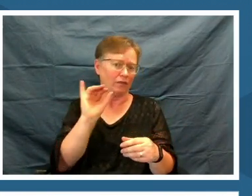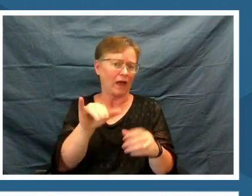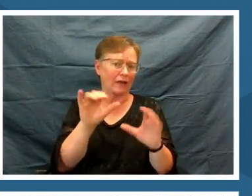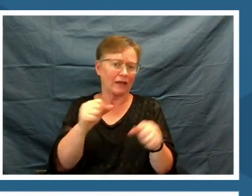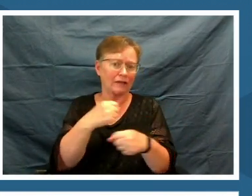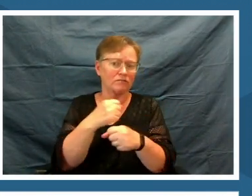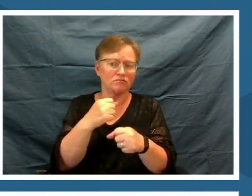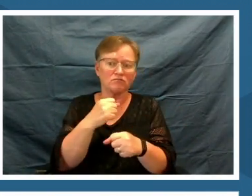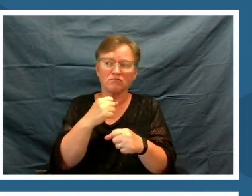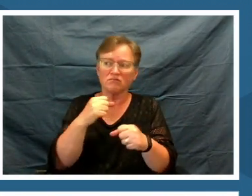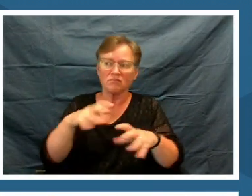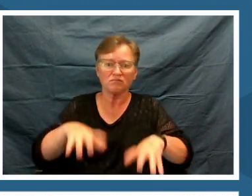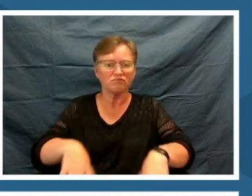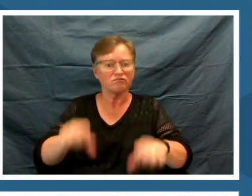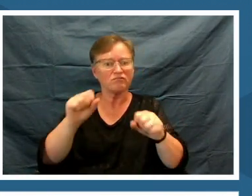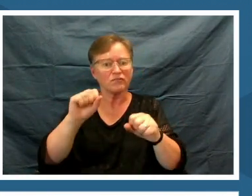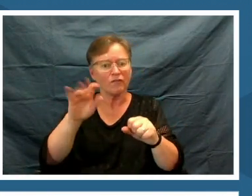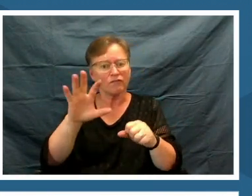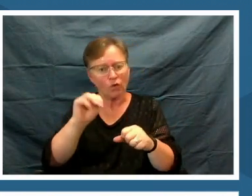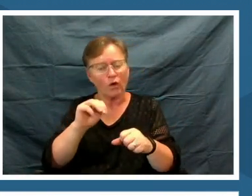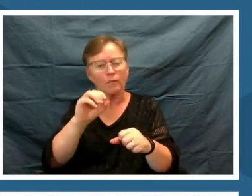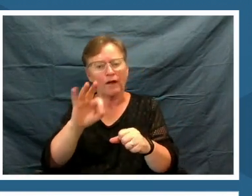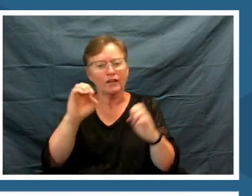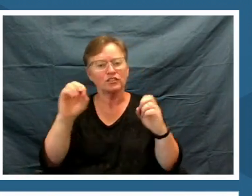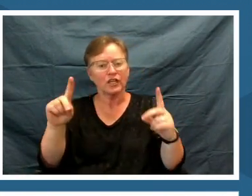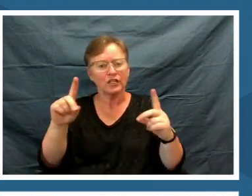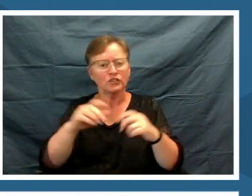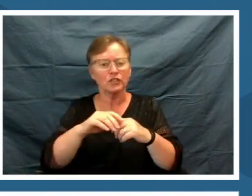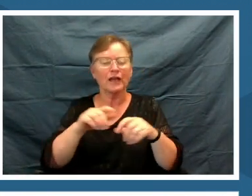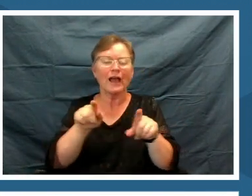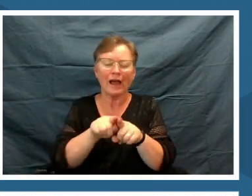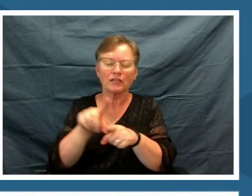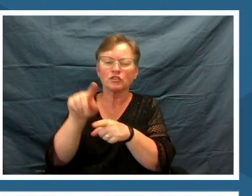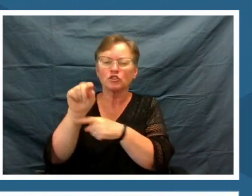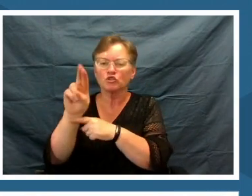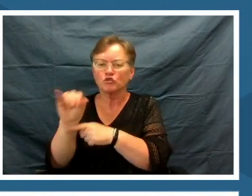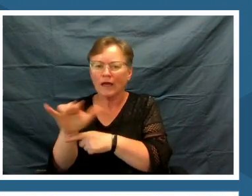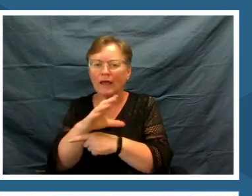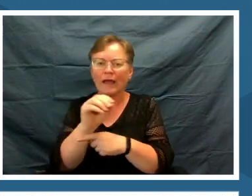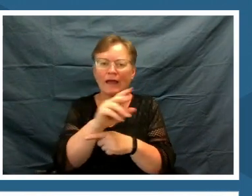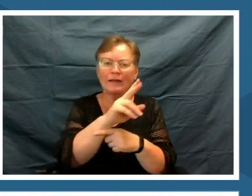um as trey and kelly described so well